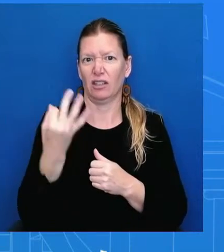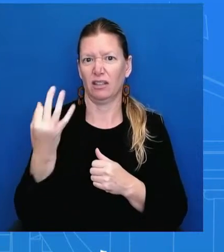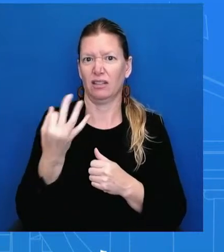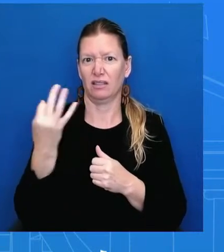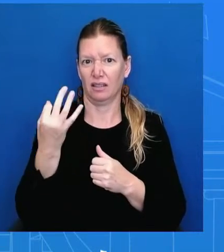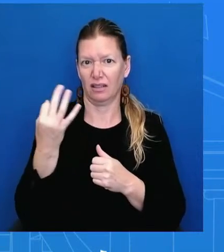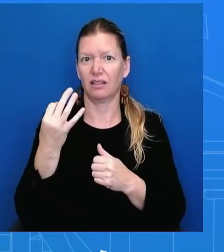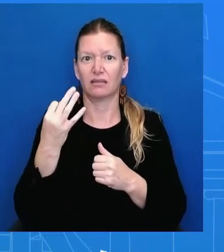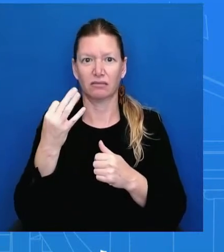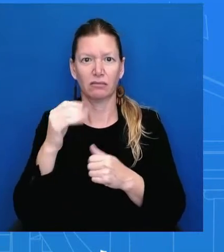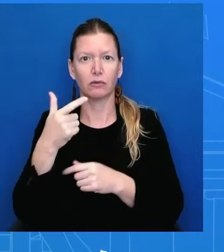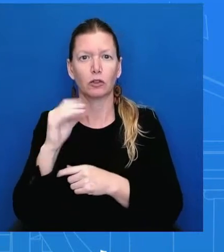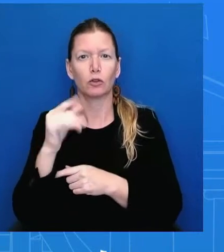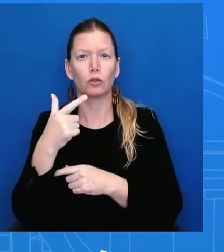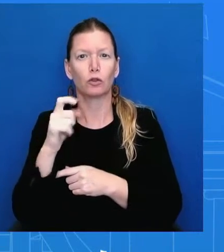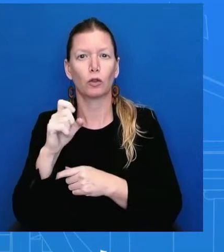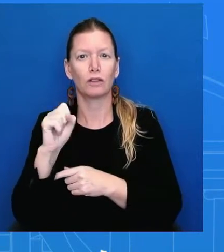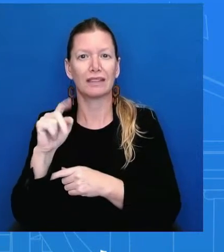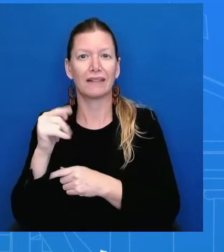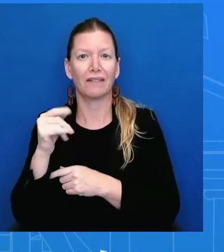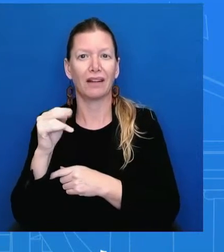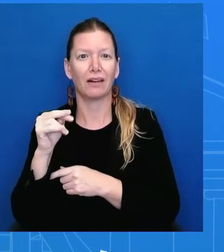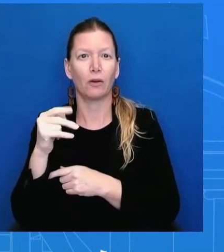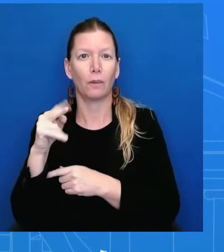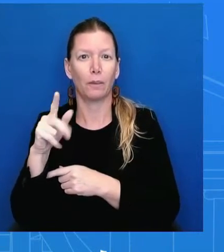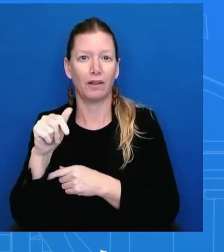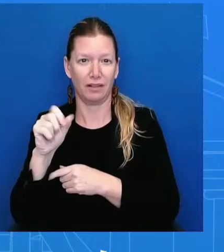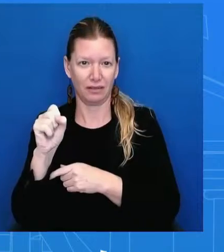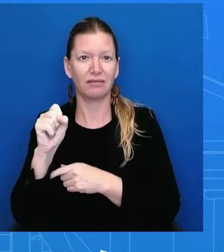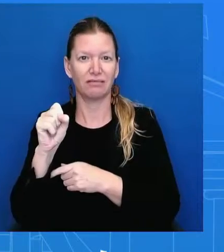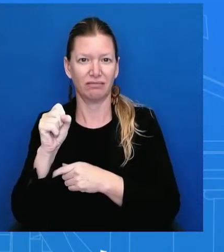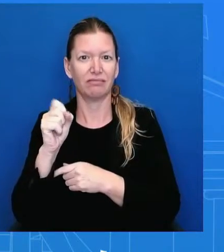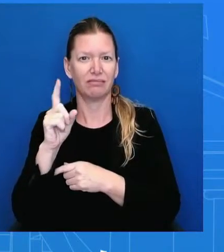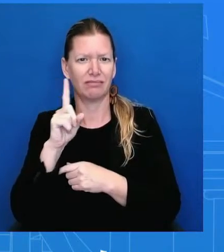"the same man today that you were when you took office three and a half years ago?"